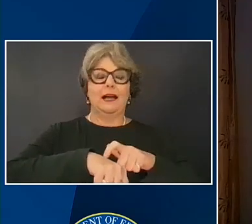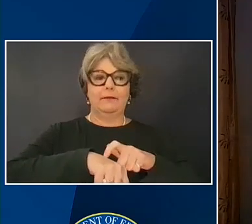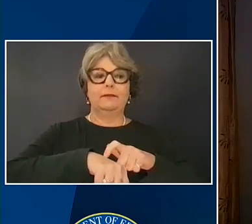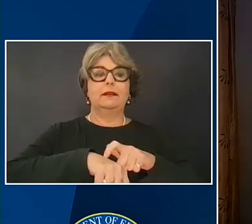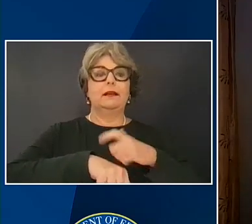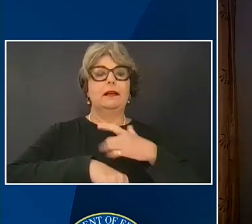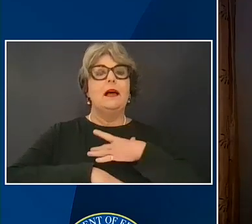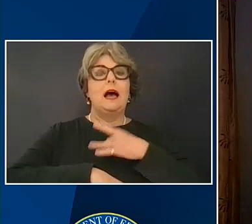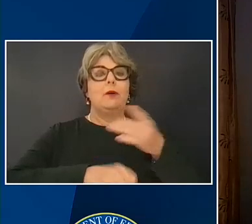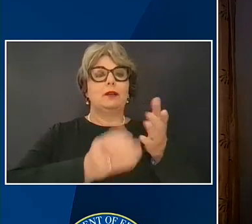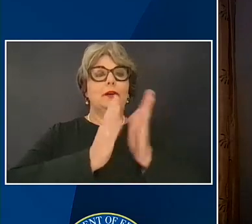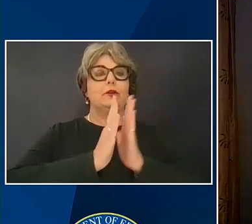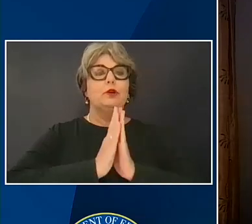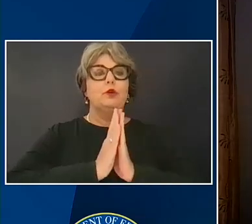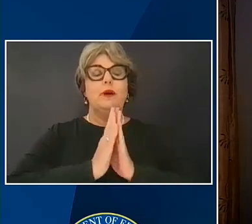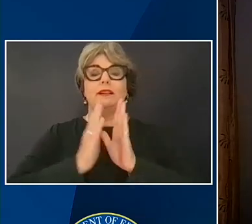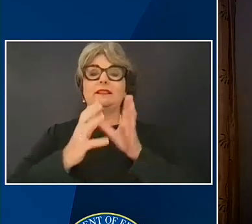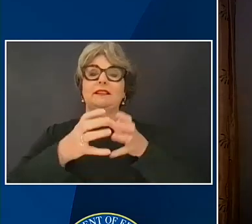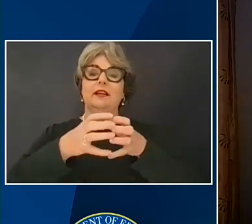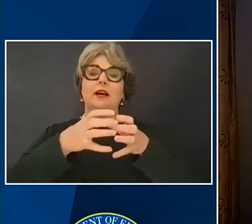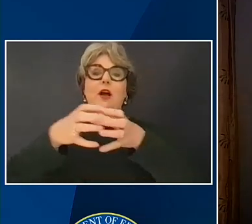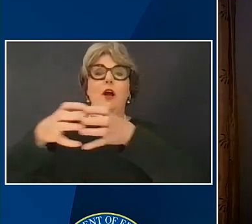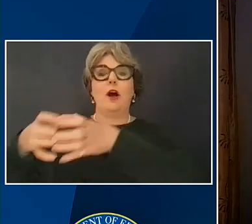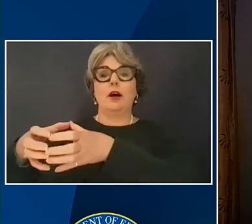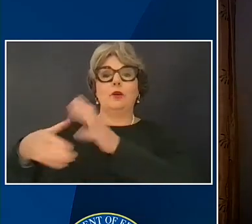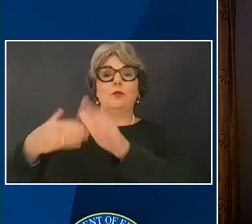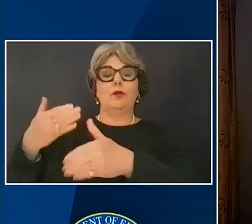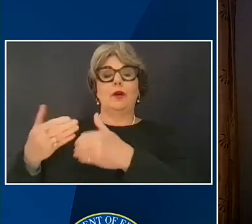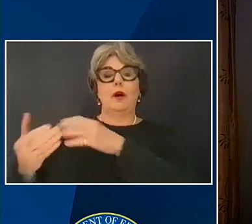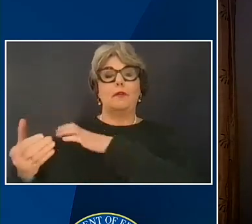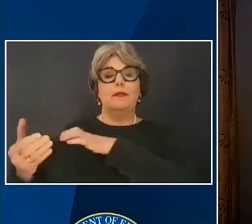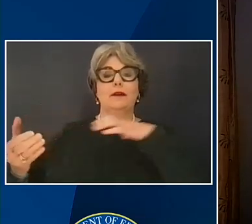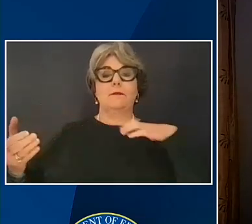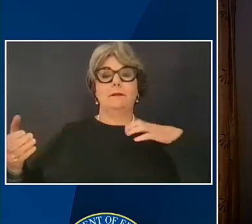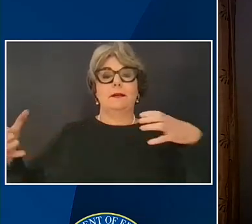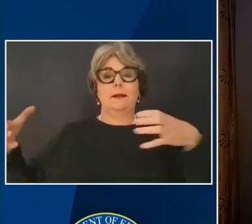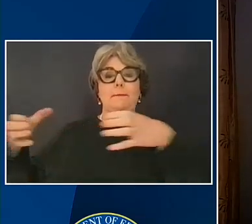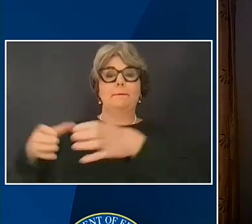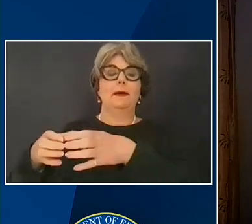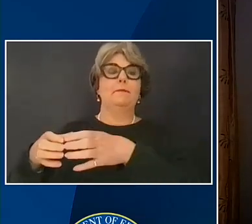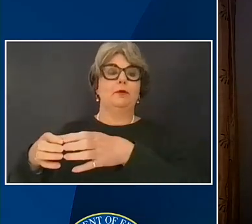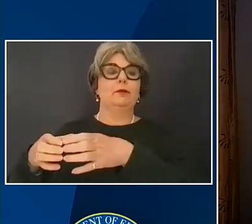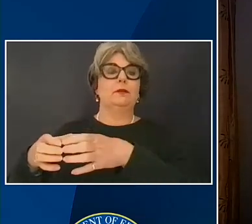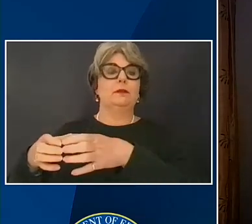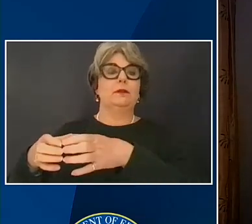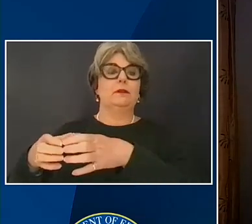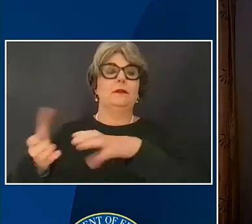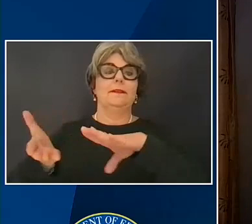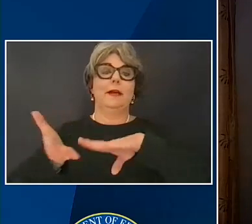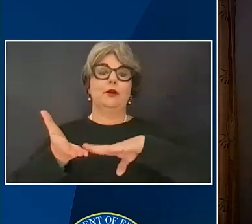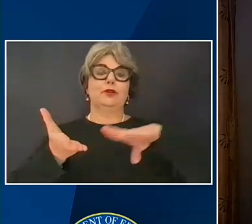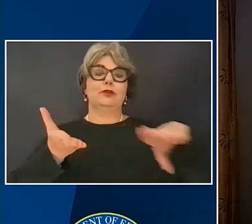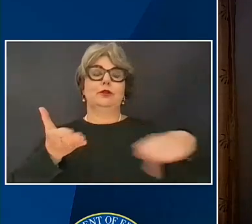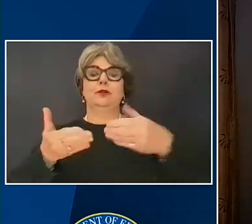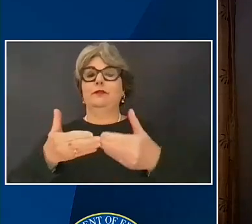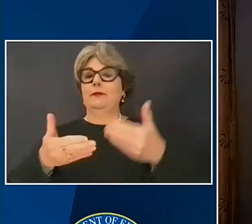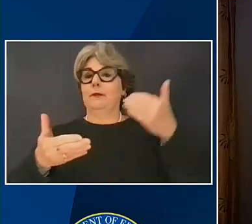request a caucus with all of the committee members that were excluded from the previous caucus.